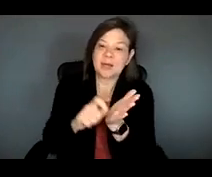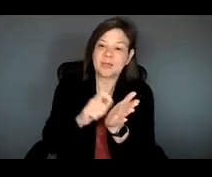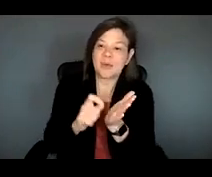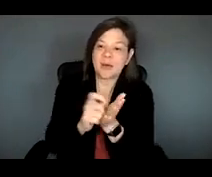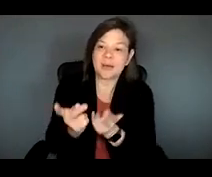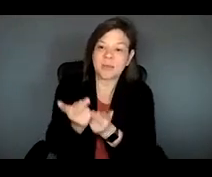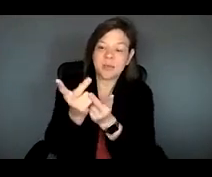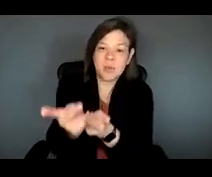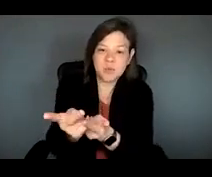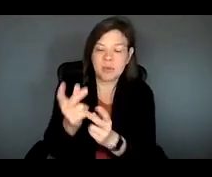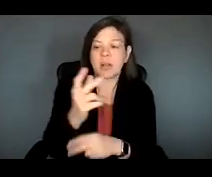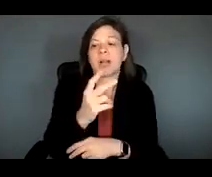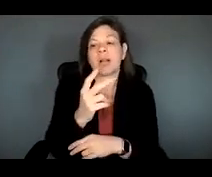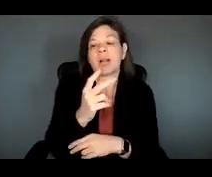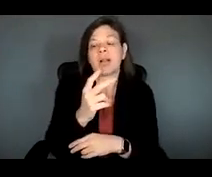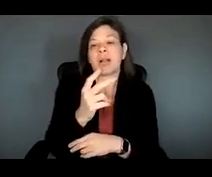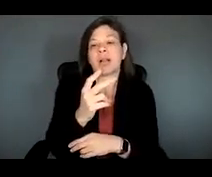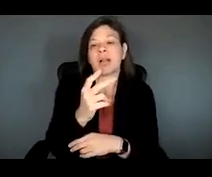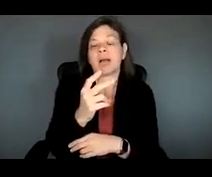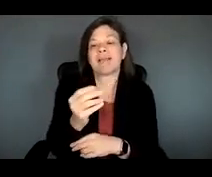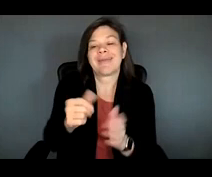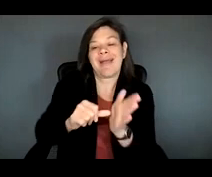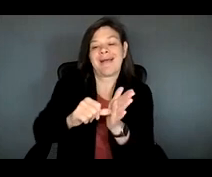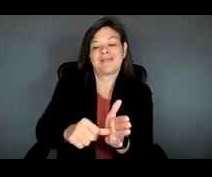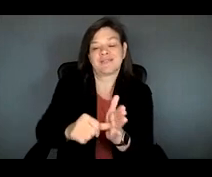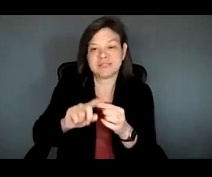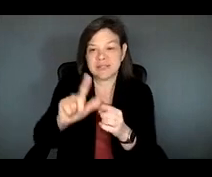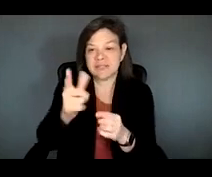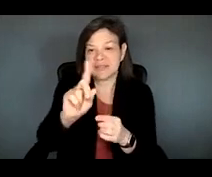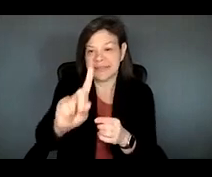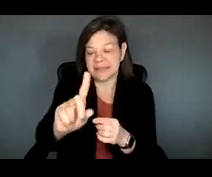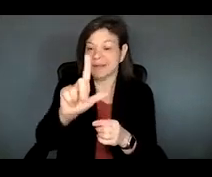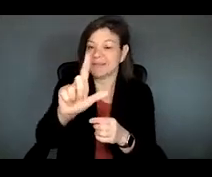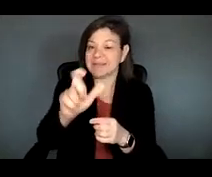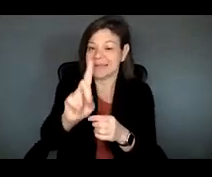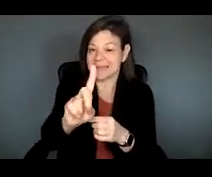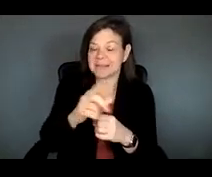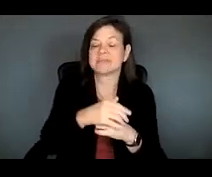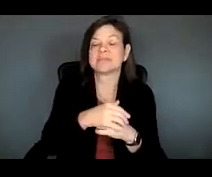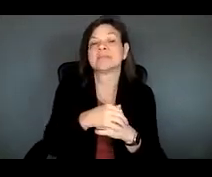and just the emphasis of LEAD is really all about sharing information,